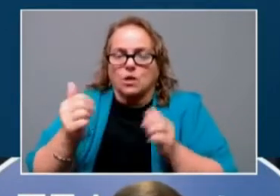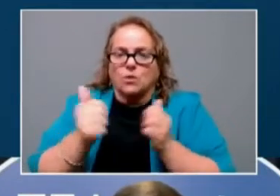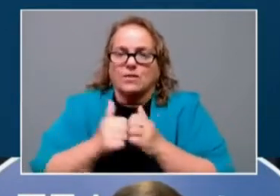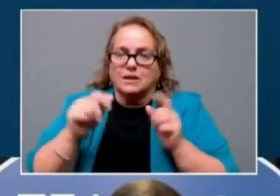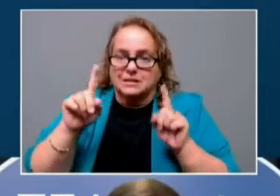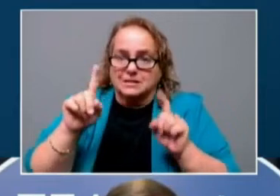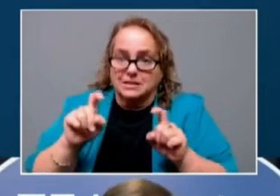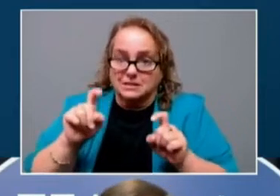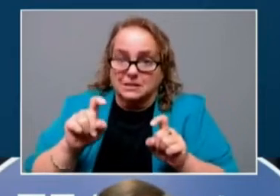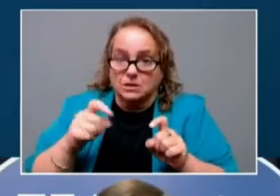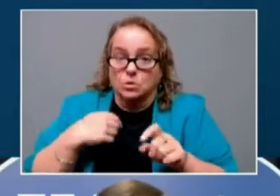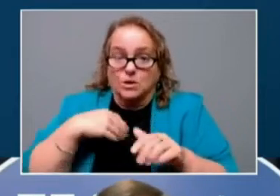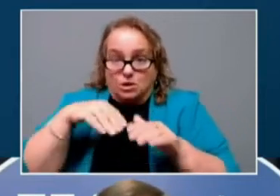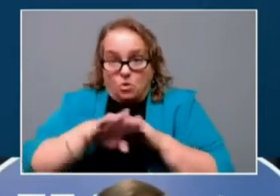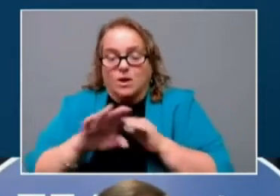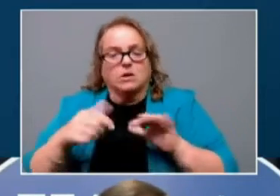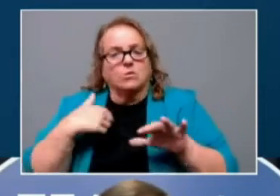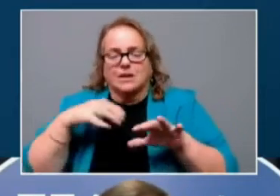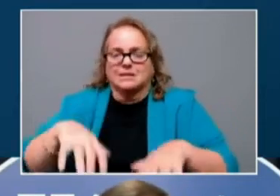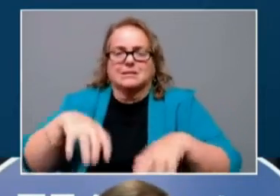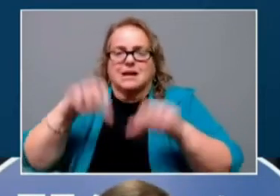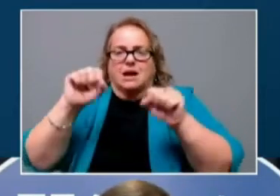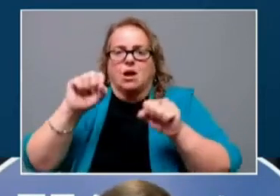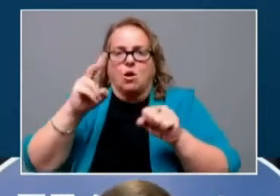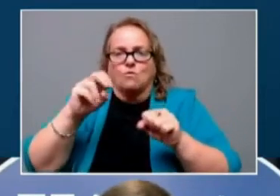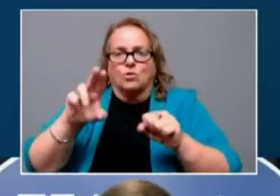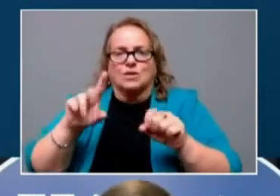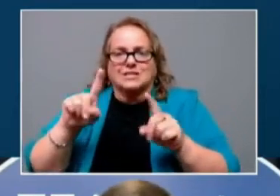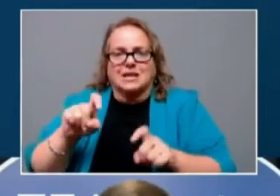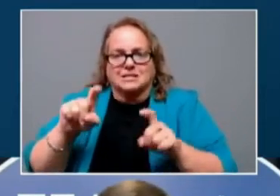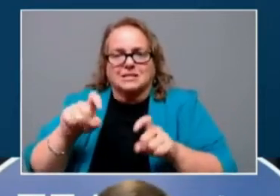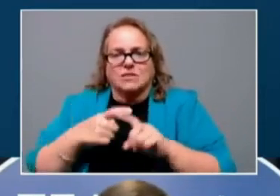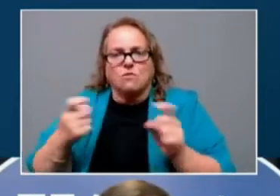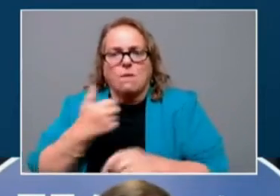testing from hospitals that are struggling. We free up their clinicians